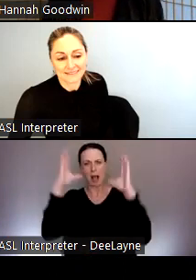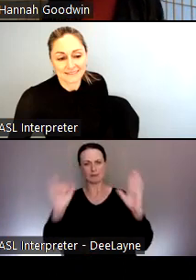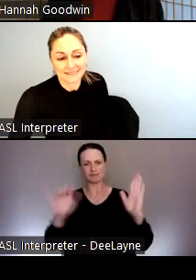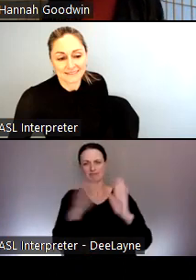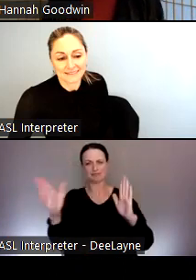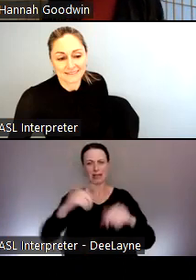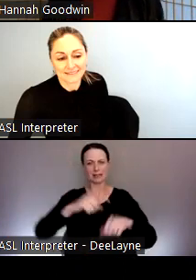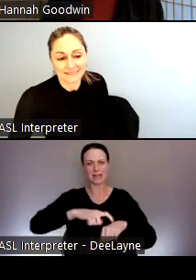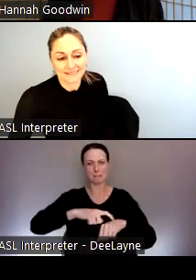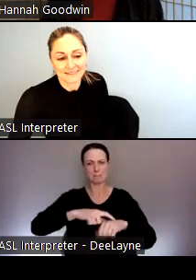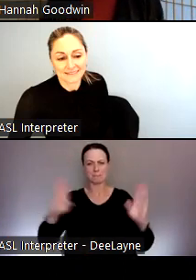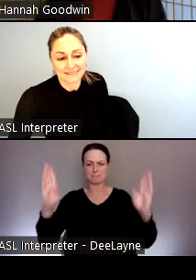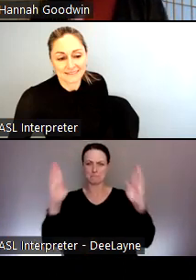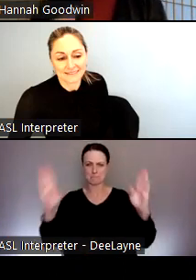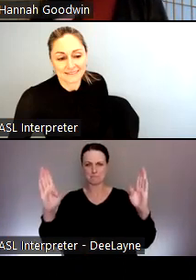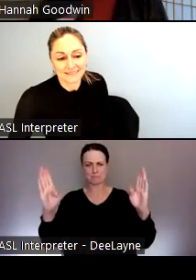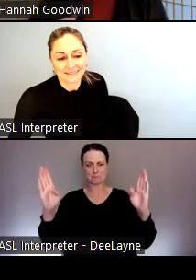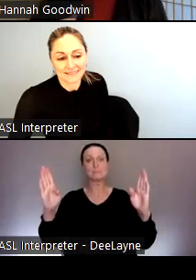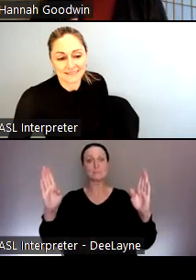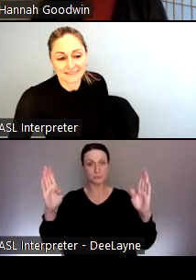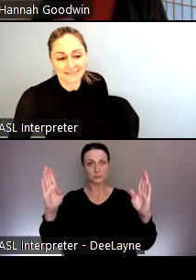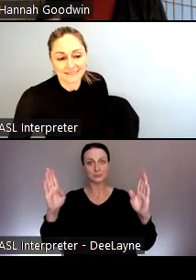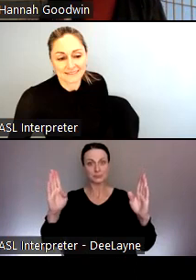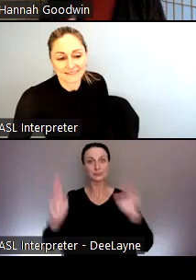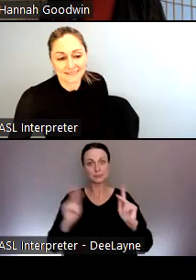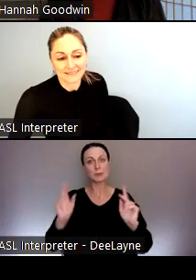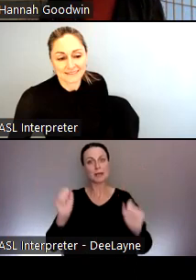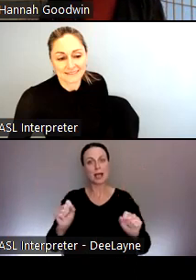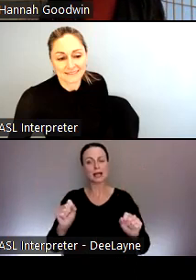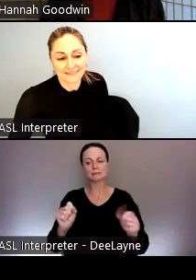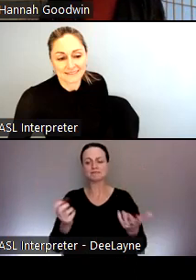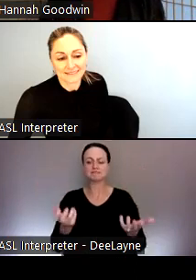so that people can maintain their energy,